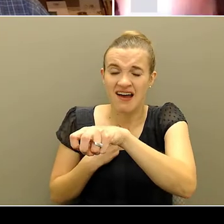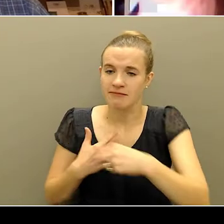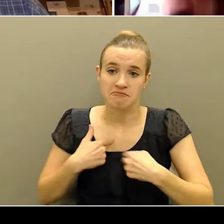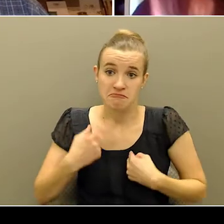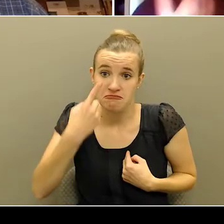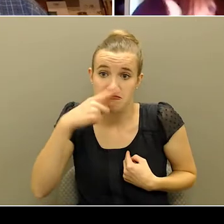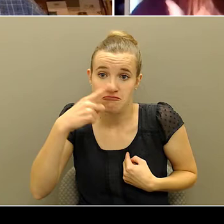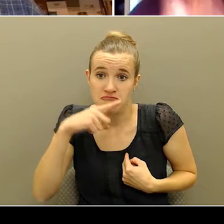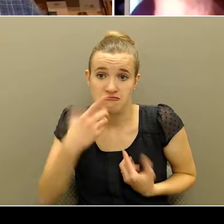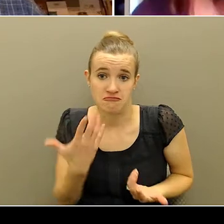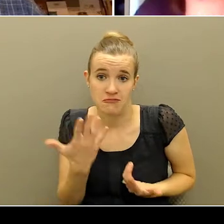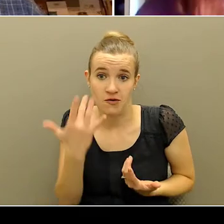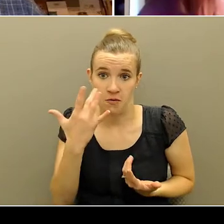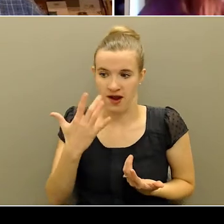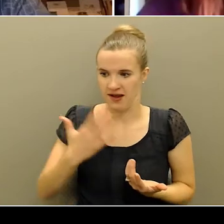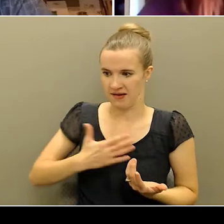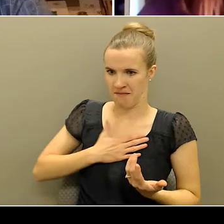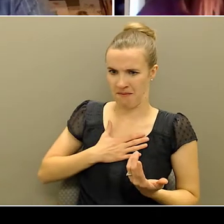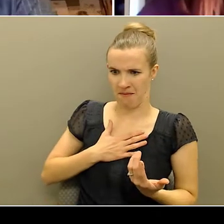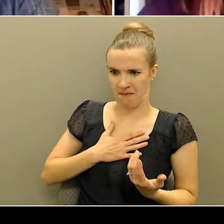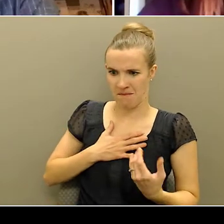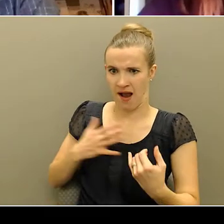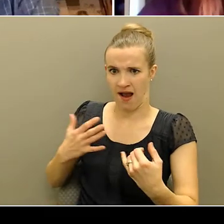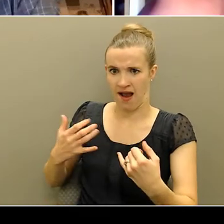I pushed my boundaries, see how far I can go, I learned something about the